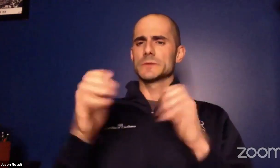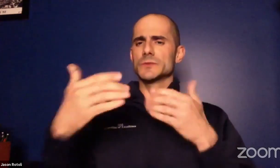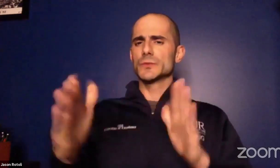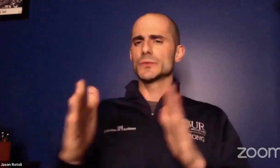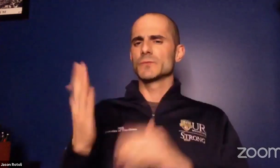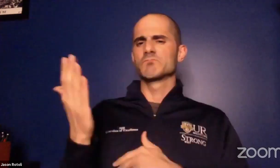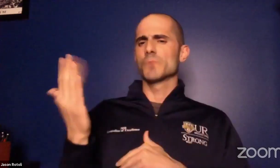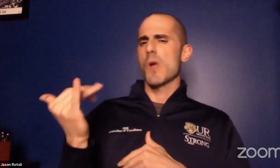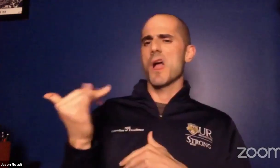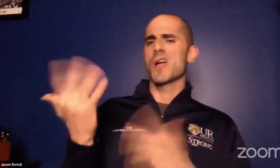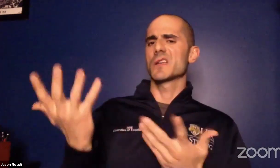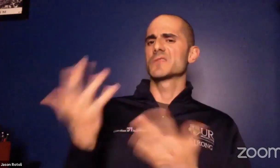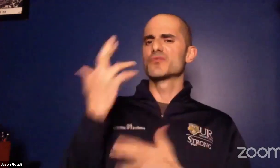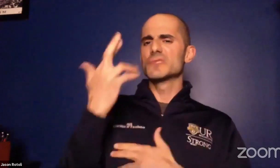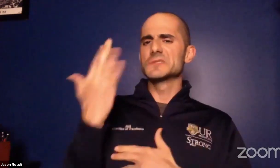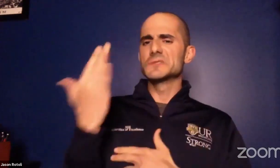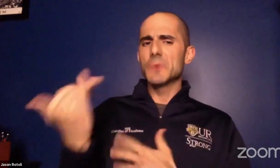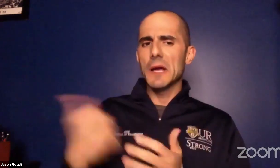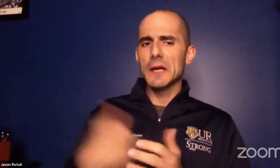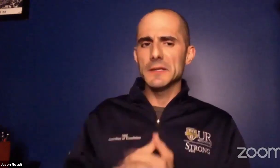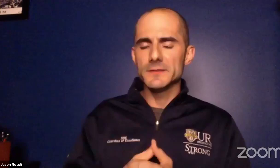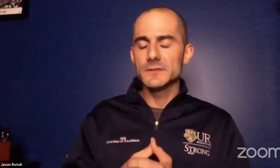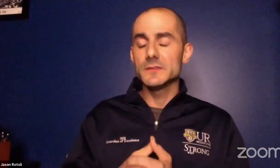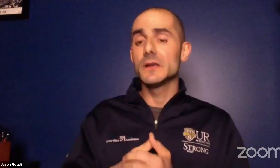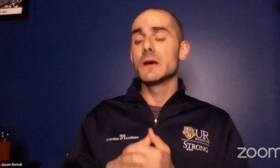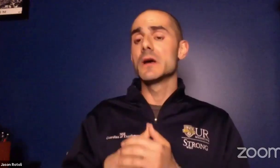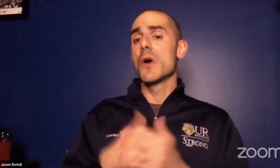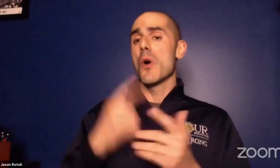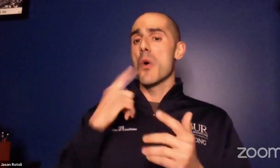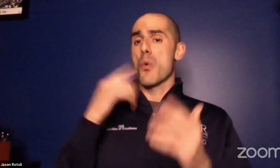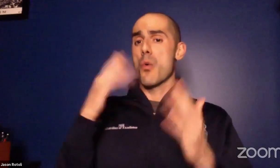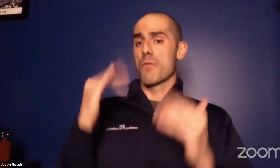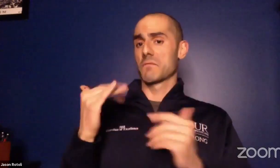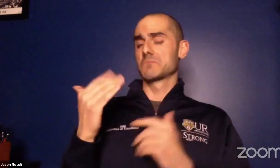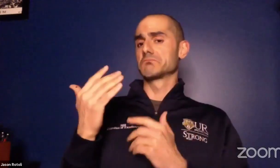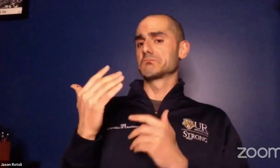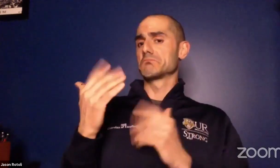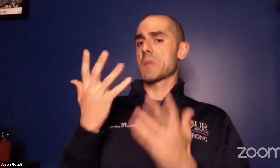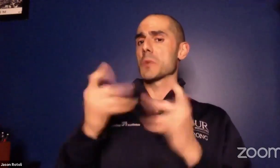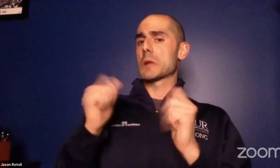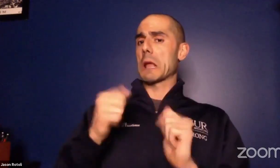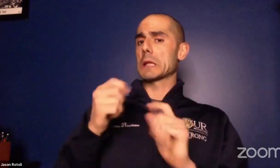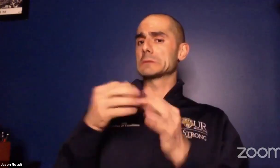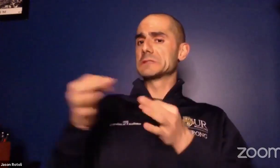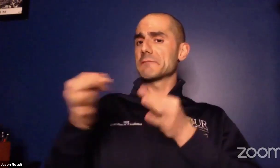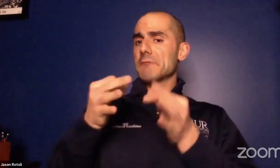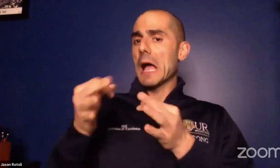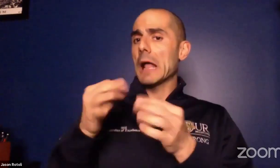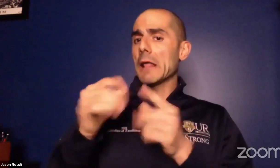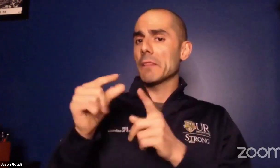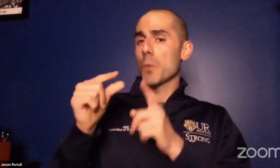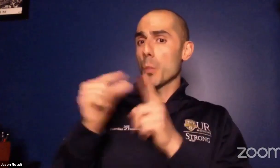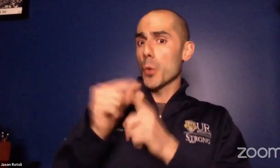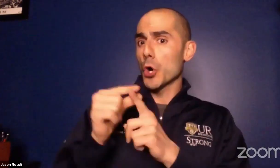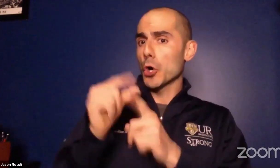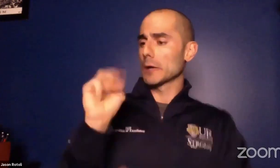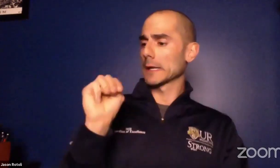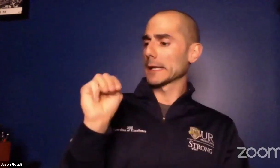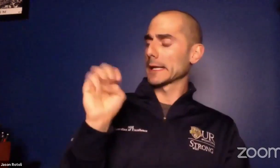apologize that he is not here to present with me. But anyway, I'm from Rochester, New York. I work at the